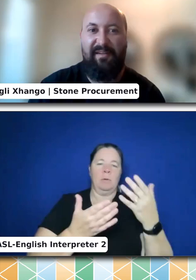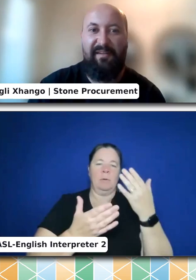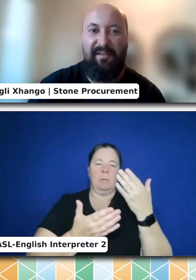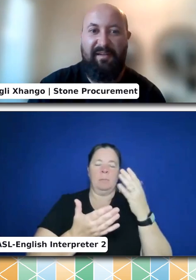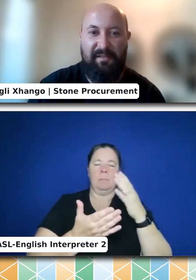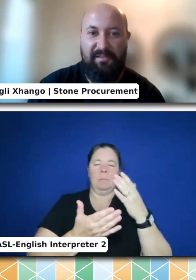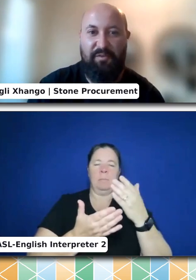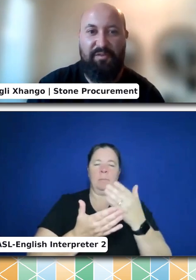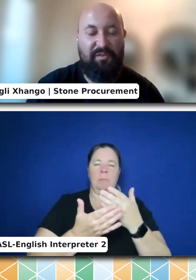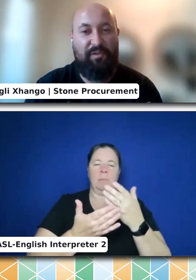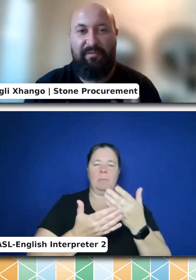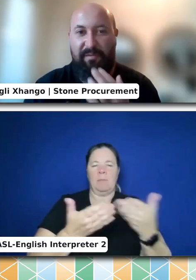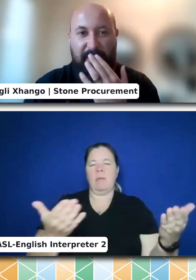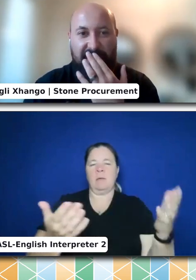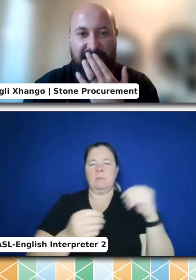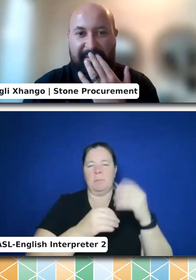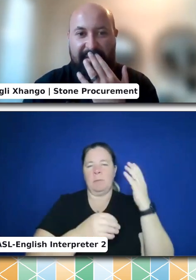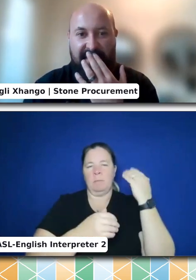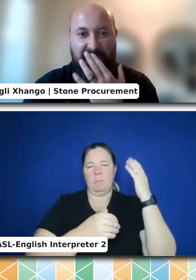Uh, so, sorry if I'm not explaining that as well. Um, yeah.